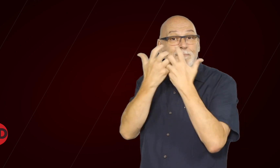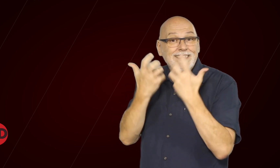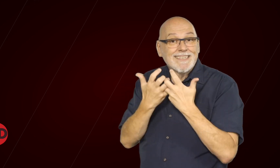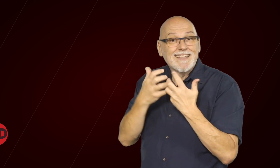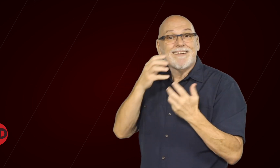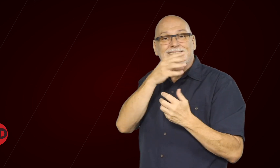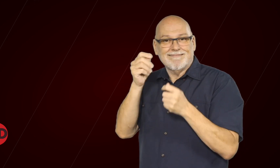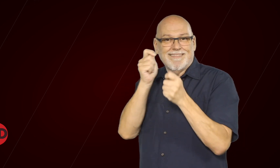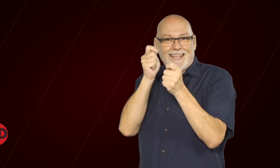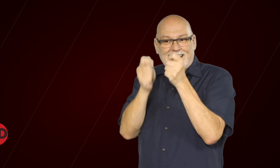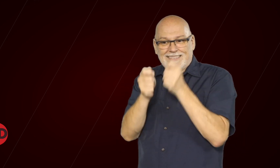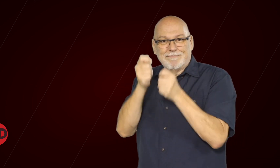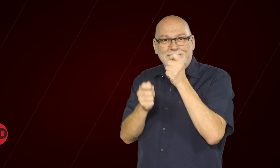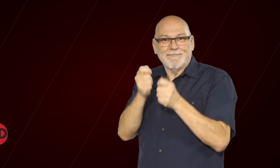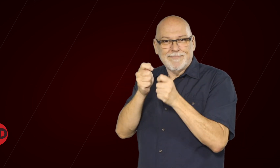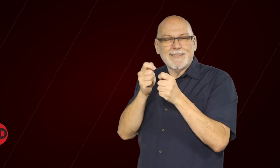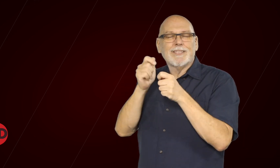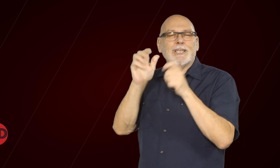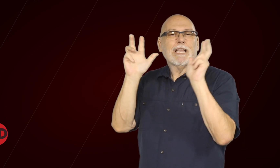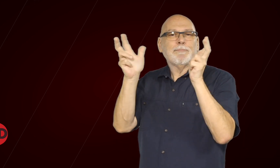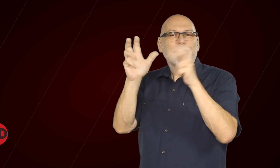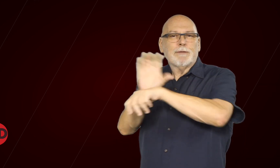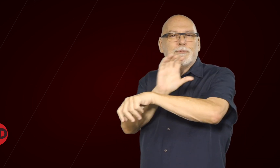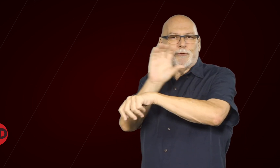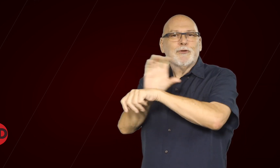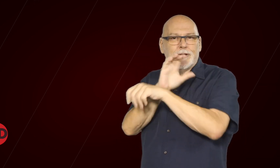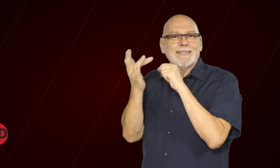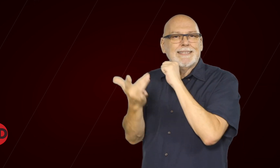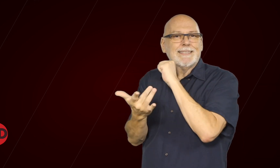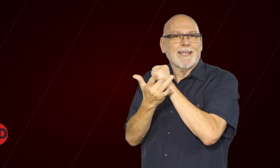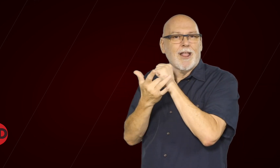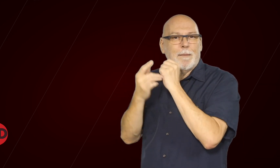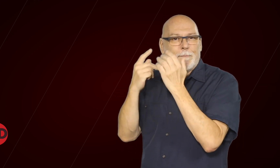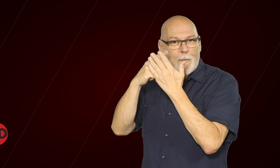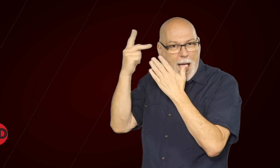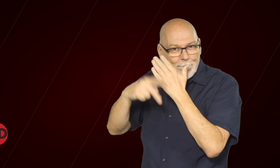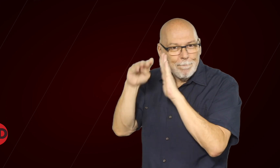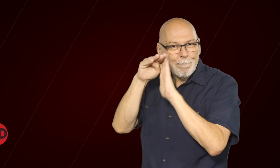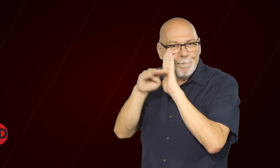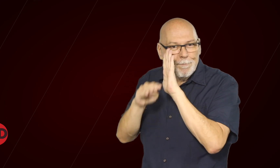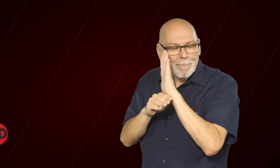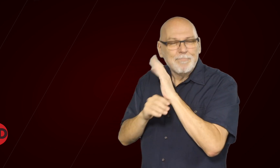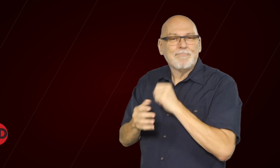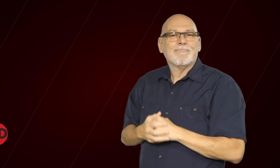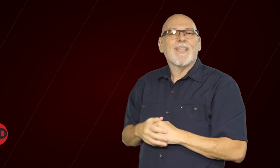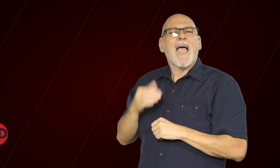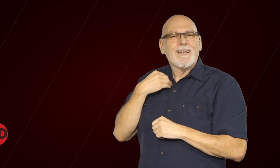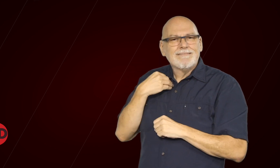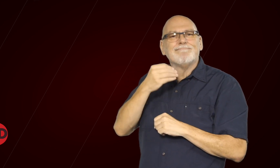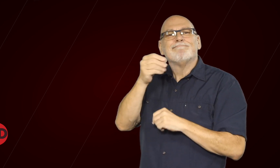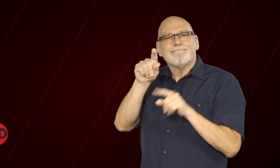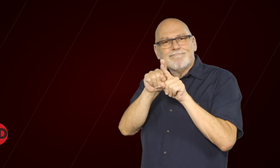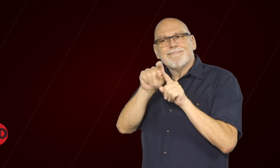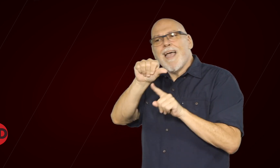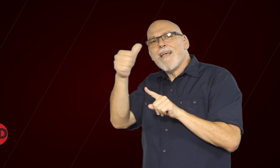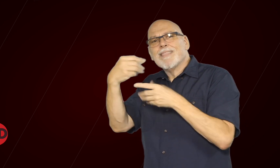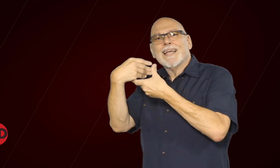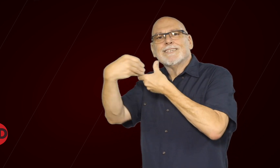Accommodation and Adaptive Computer Technology Program, and